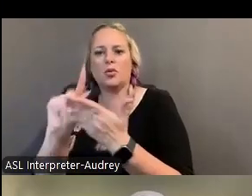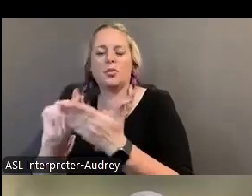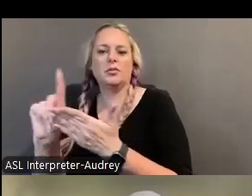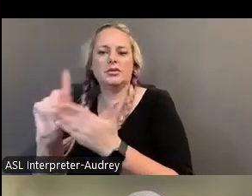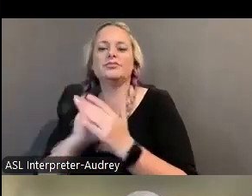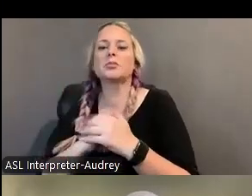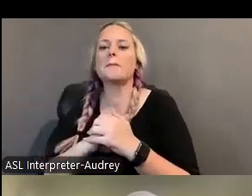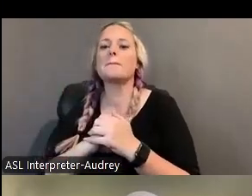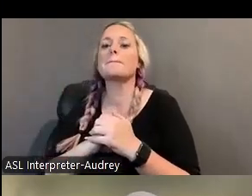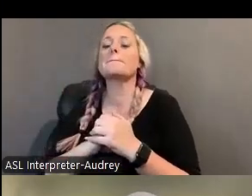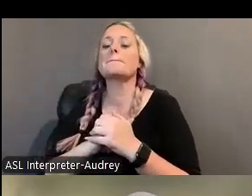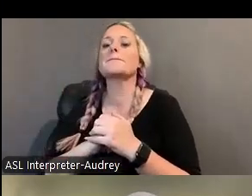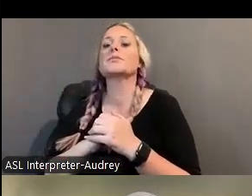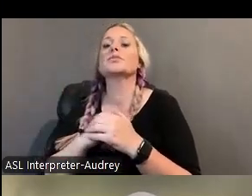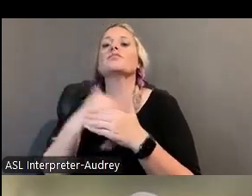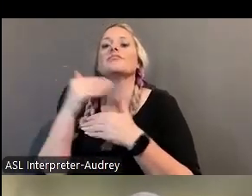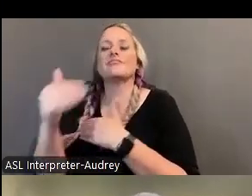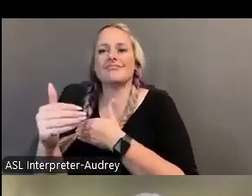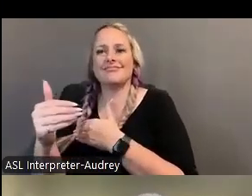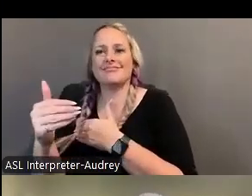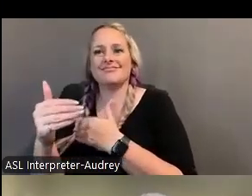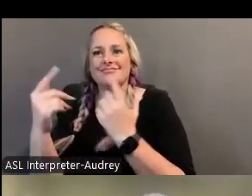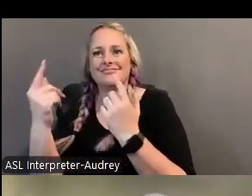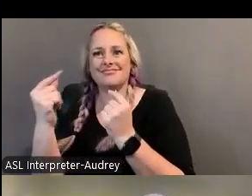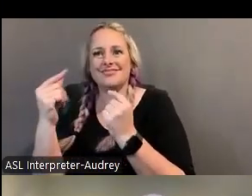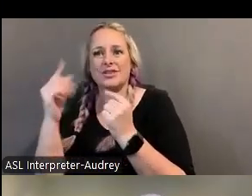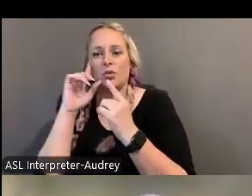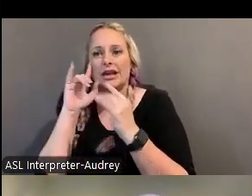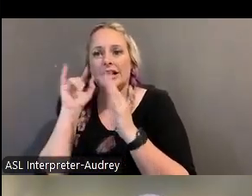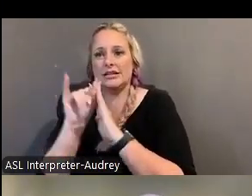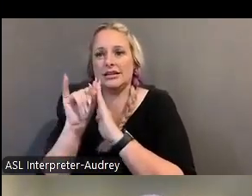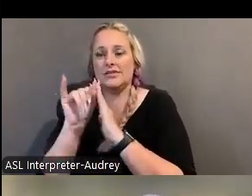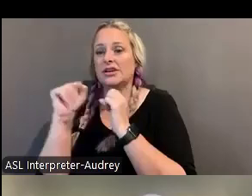The sixth thing we did was identifying the strengths and modifications. So, we coded all